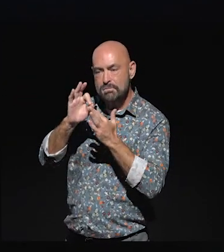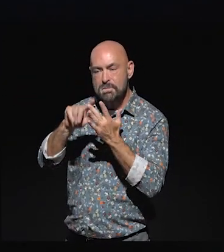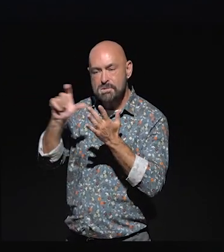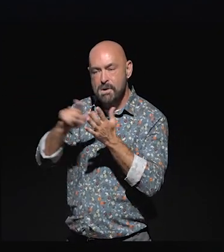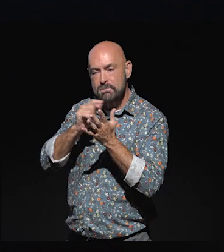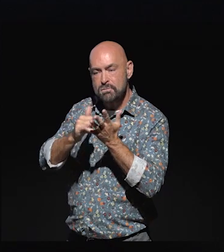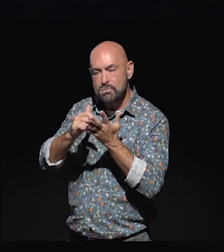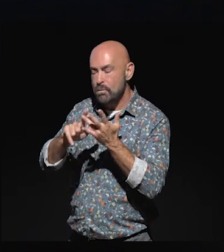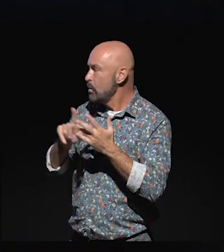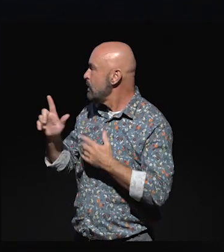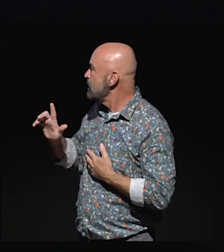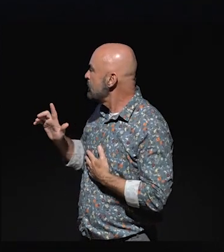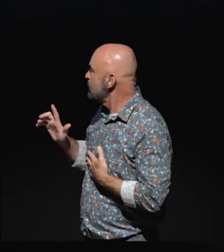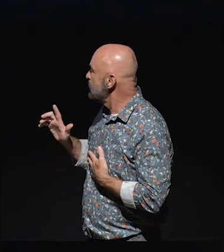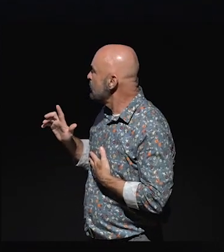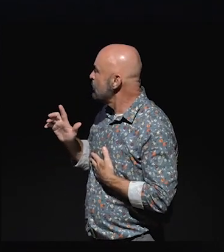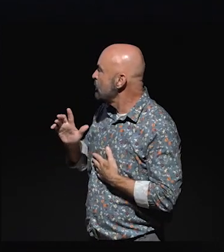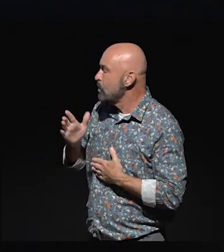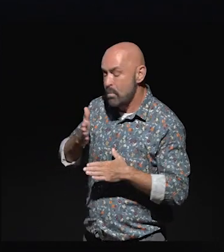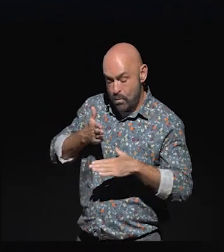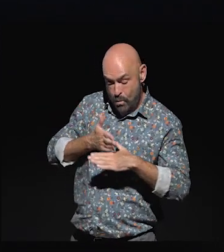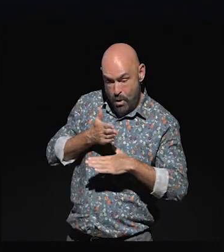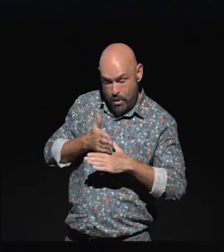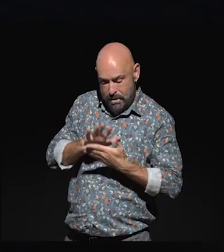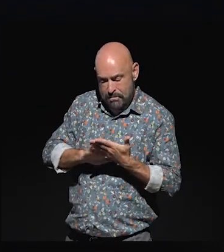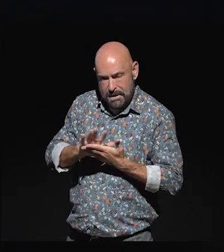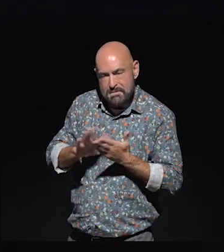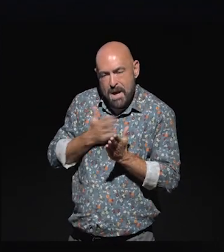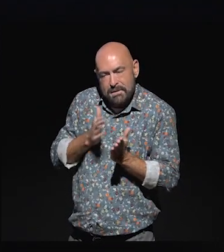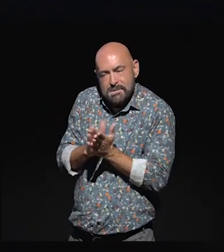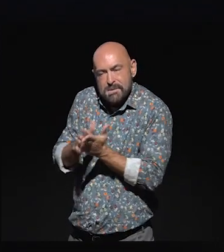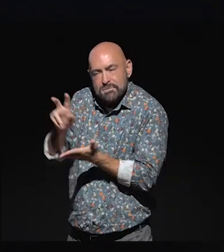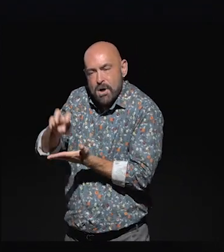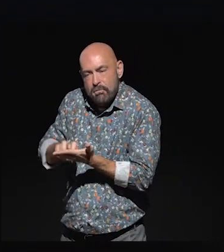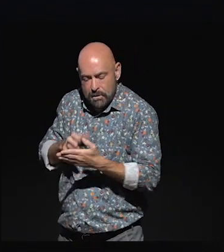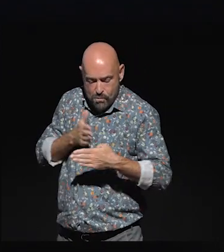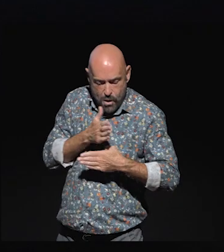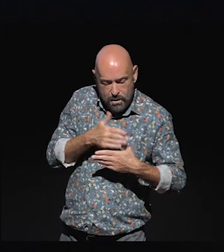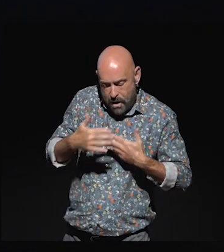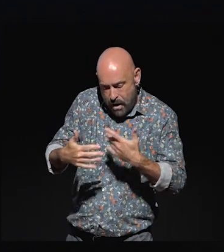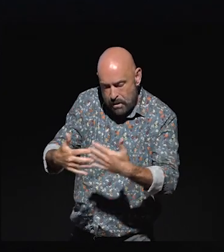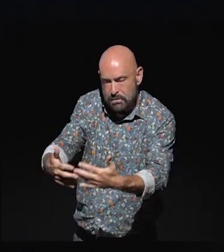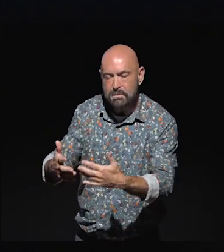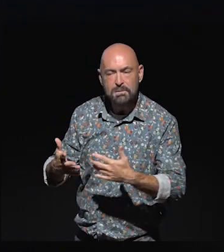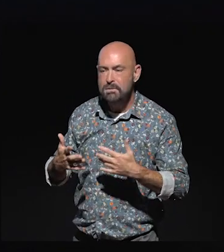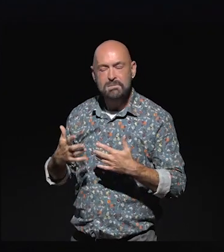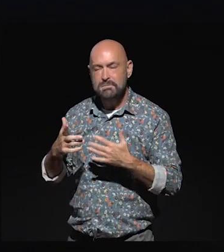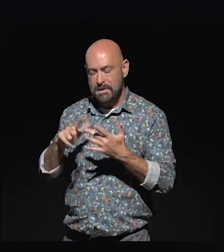And everyone understands this in terms of Picasso, whose work is a kind of diary. We don't think of Ingres in that way.